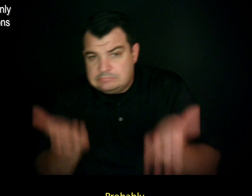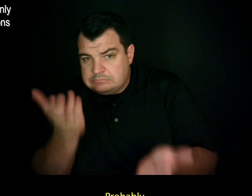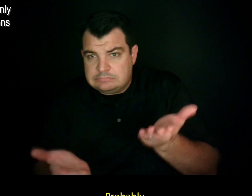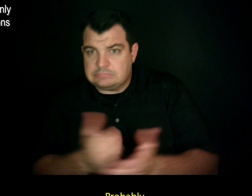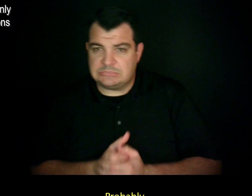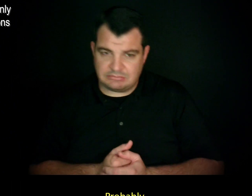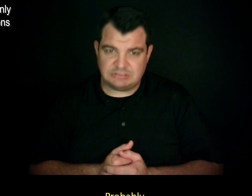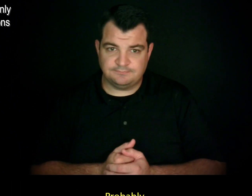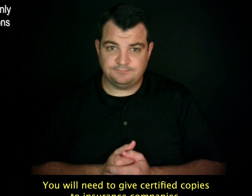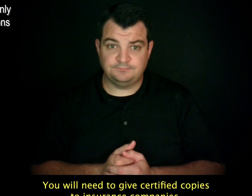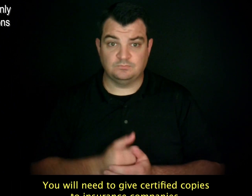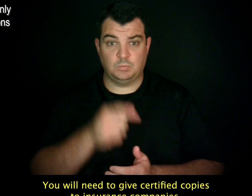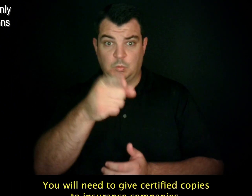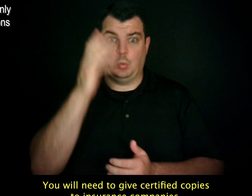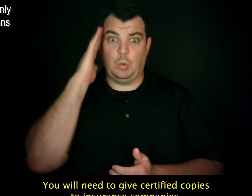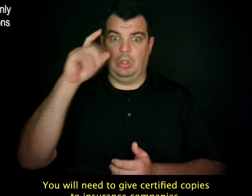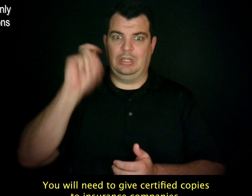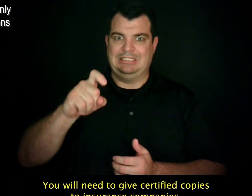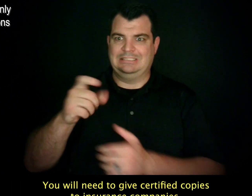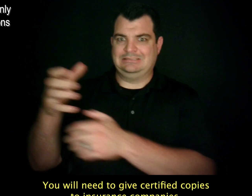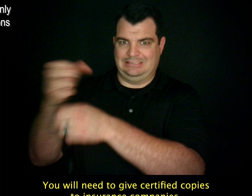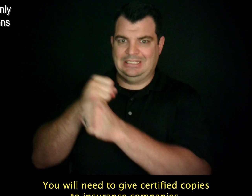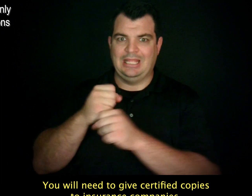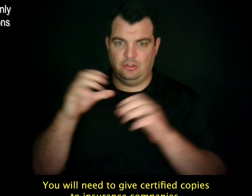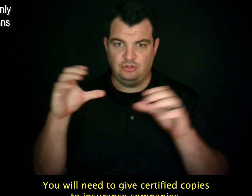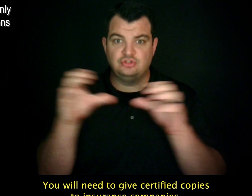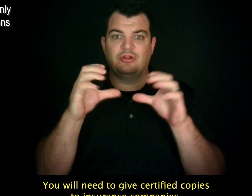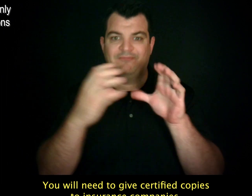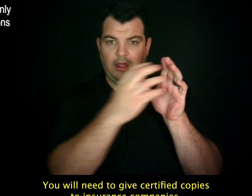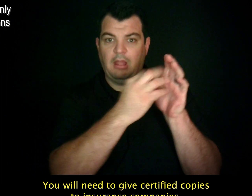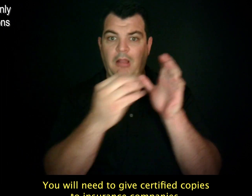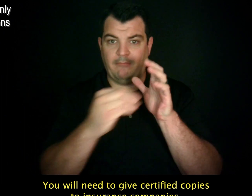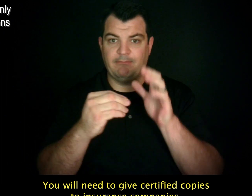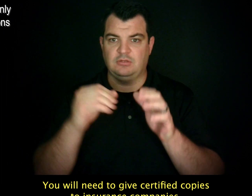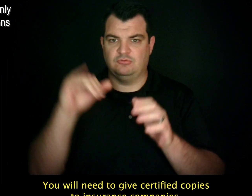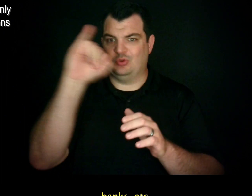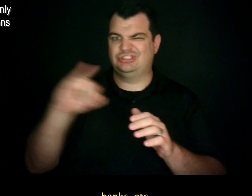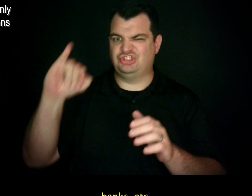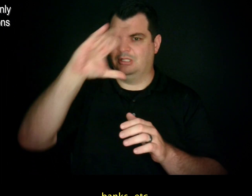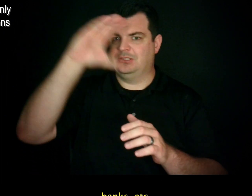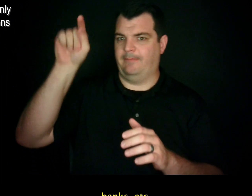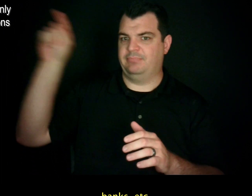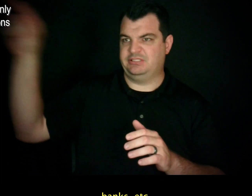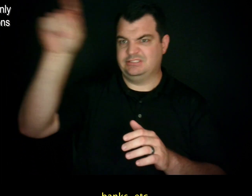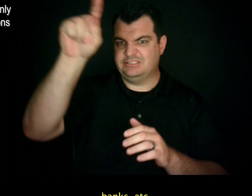Probably. You will need to give certified copies to insurance companies, banks, etc.